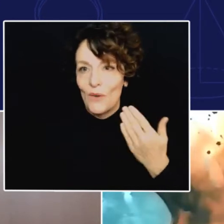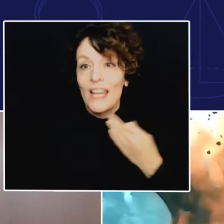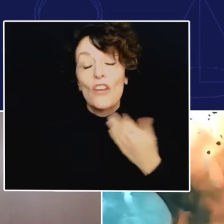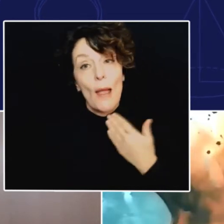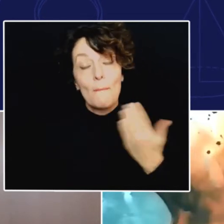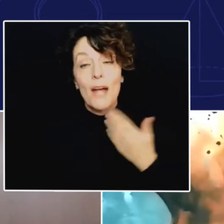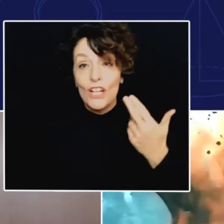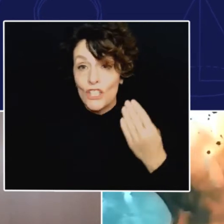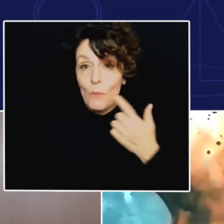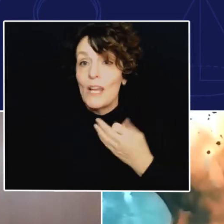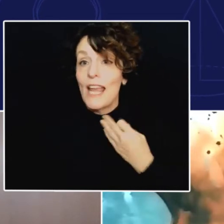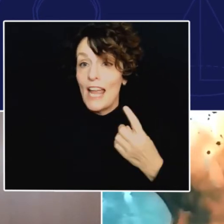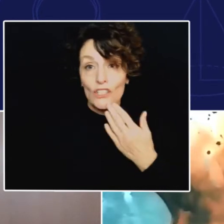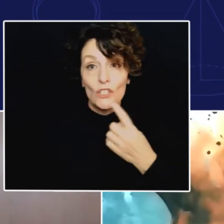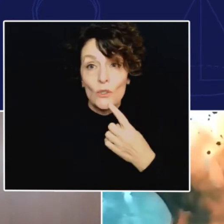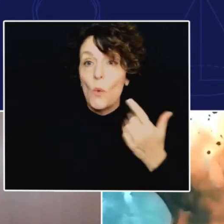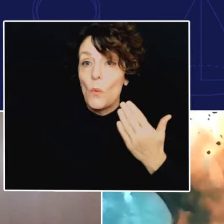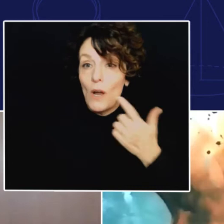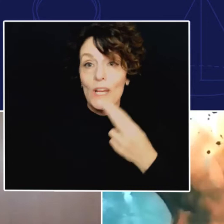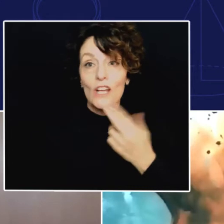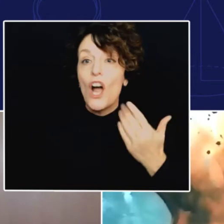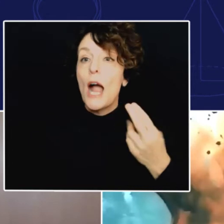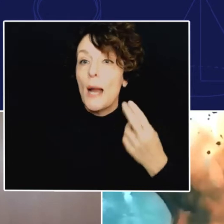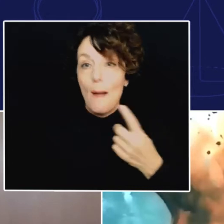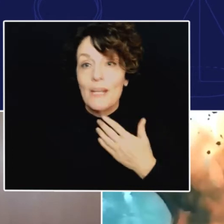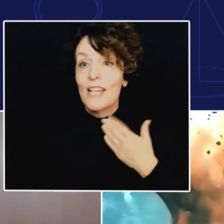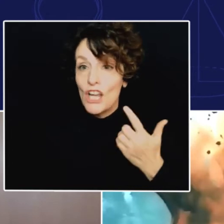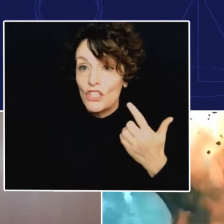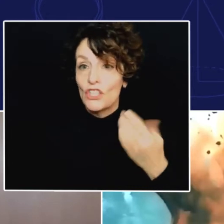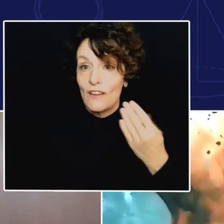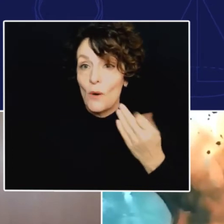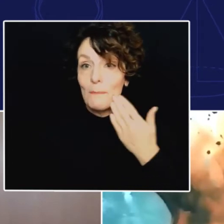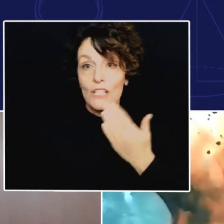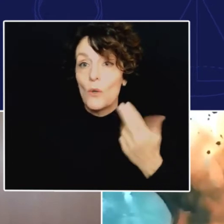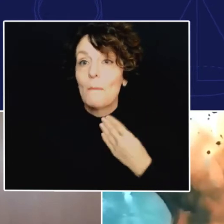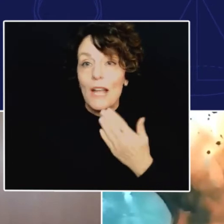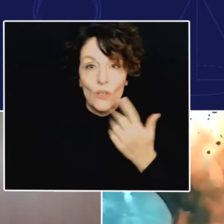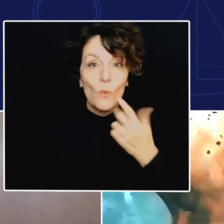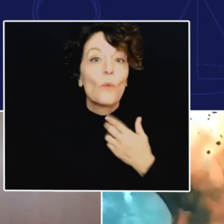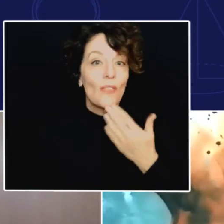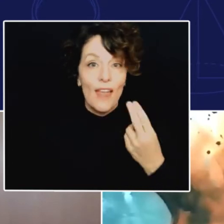Here at my job we had to do what we call 'accommodations' for me to go back to work with everybody else.